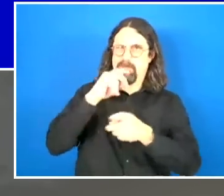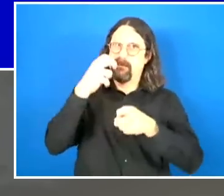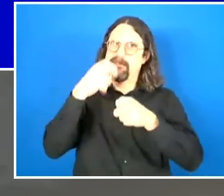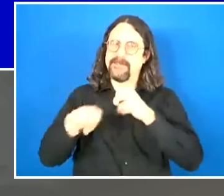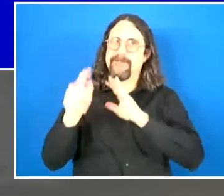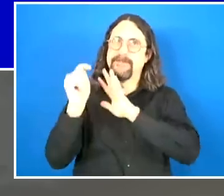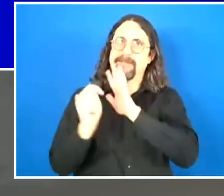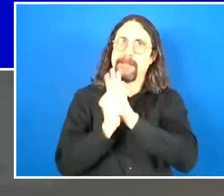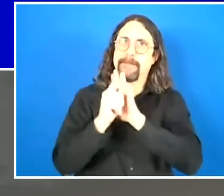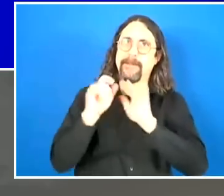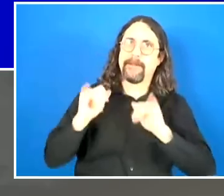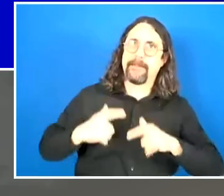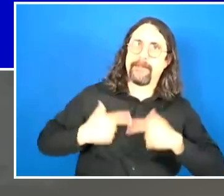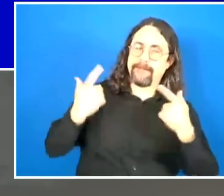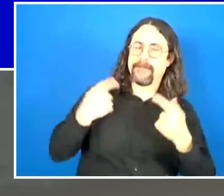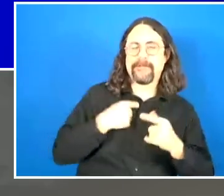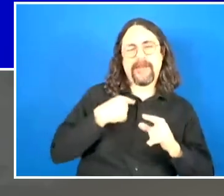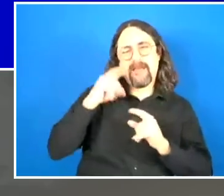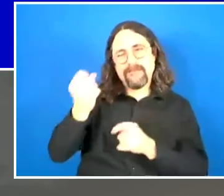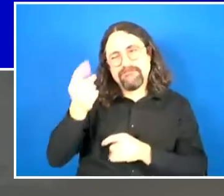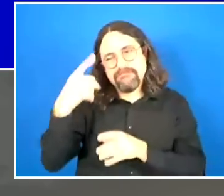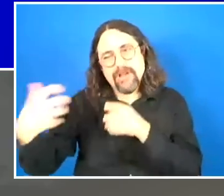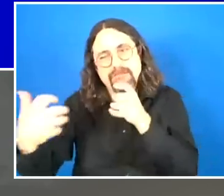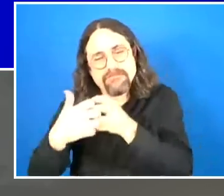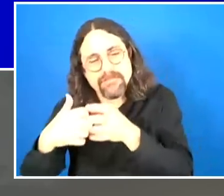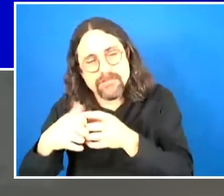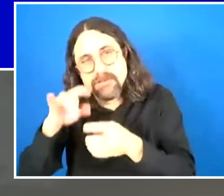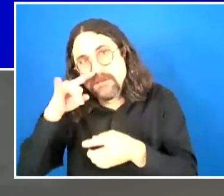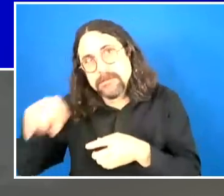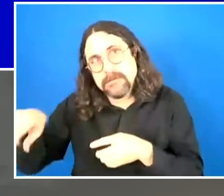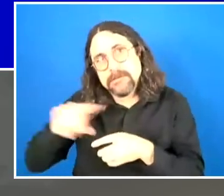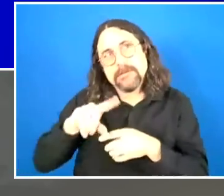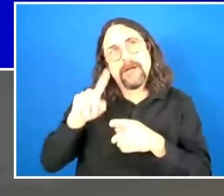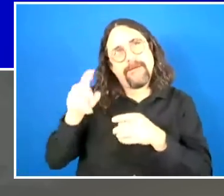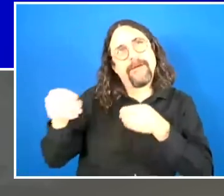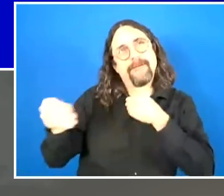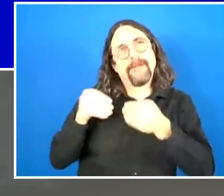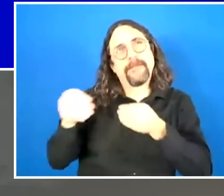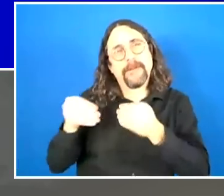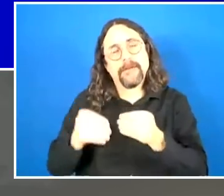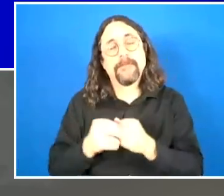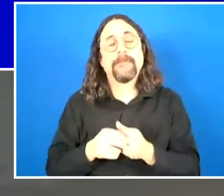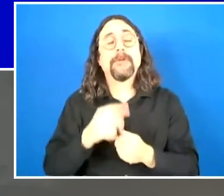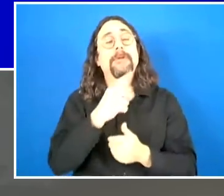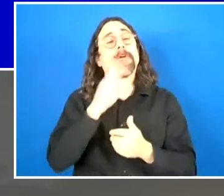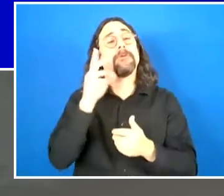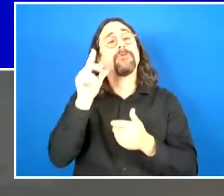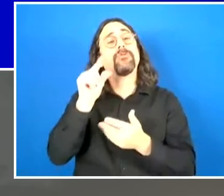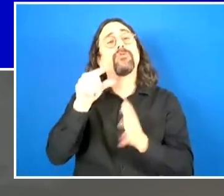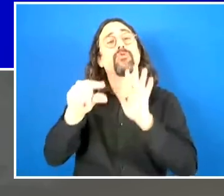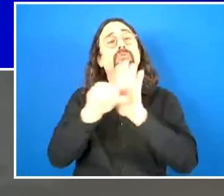GET THEM WHERE THEY NEED TO BE. THE GRADES THERE AGAIN INSTEAD OF TRADITIONAL GRADES WELL' HVEA